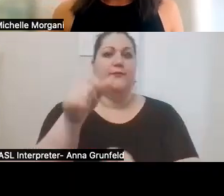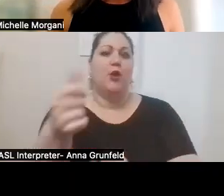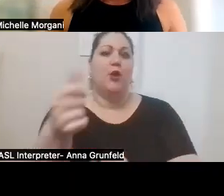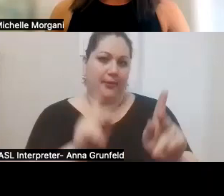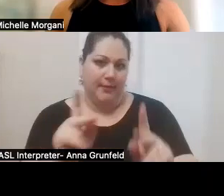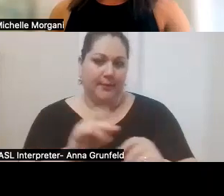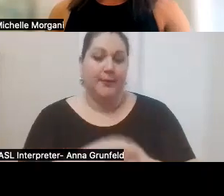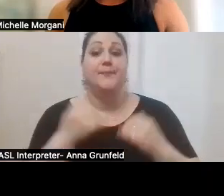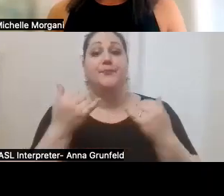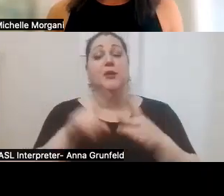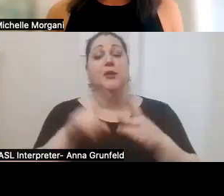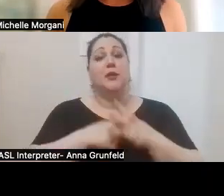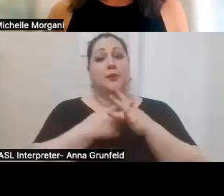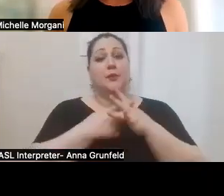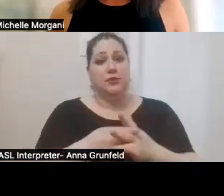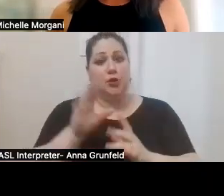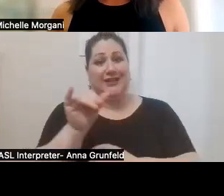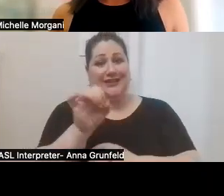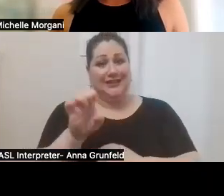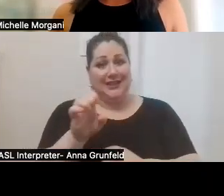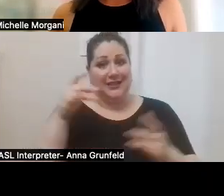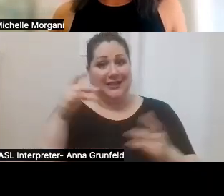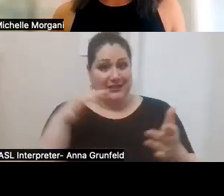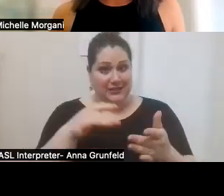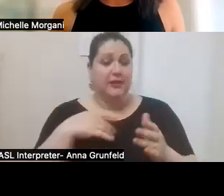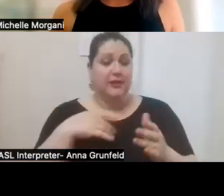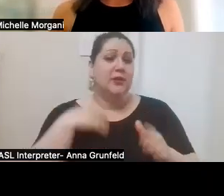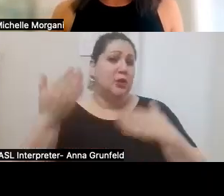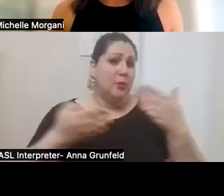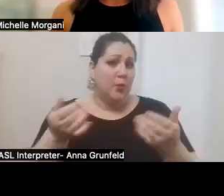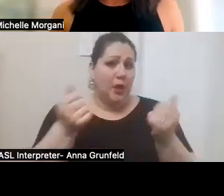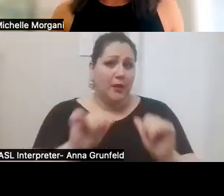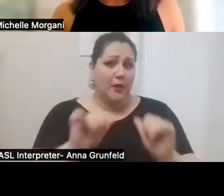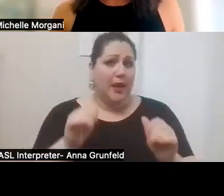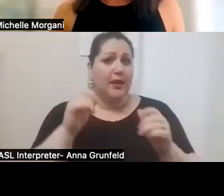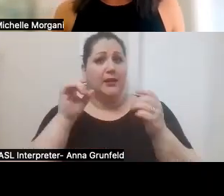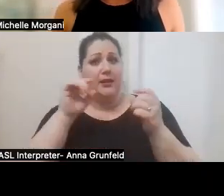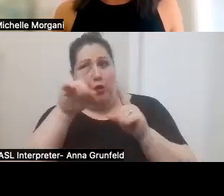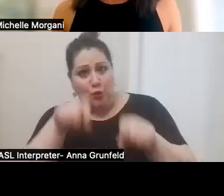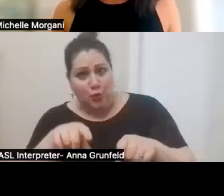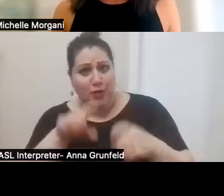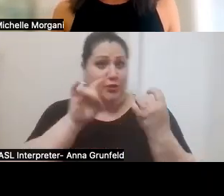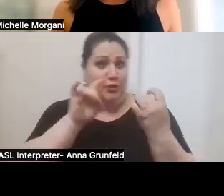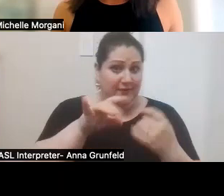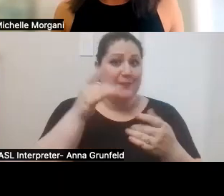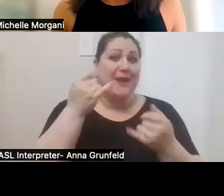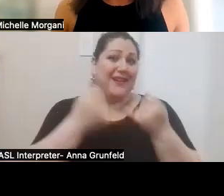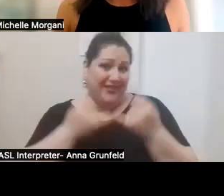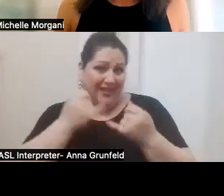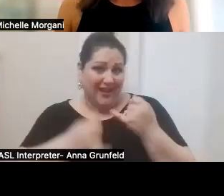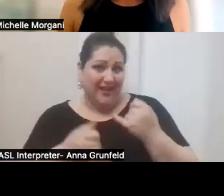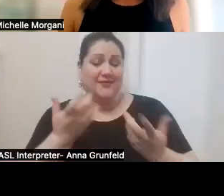So, again, we do welcome any questions or feedback at the end if you are able to add anything into the question and answers.